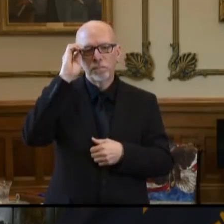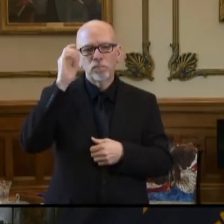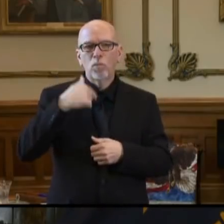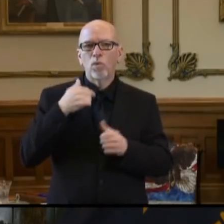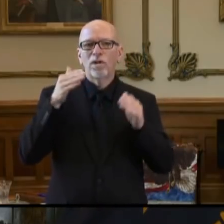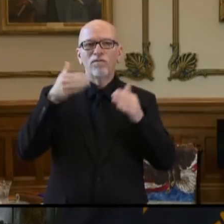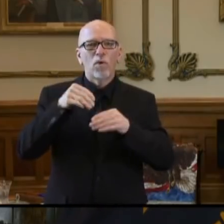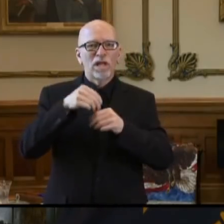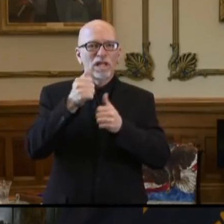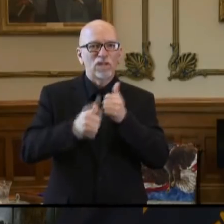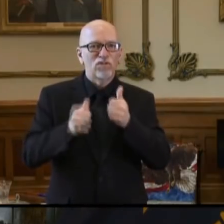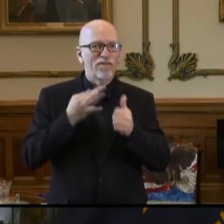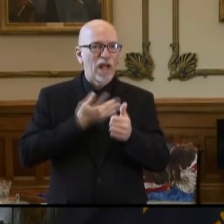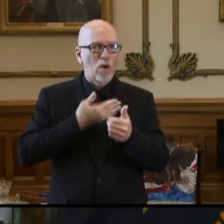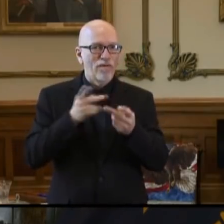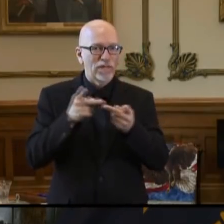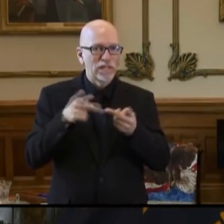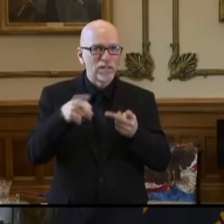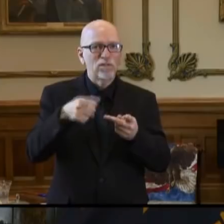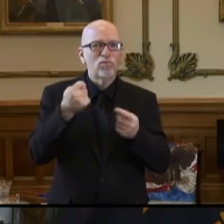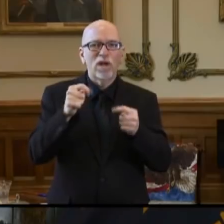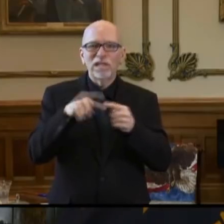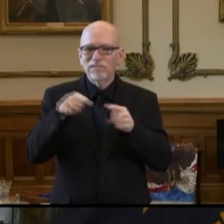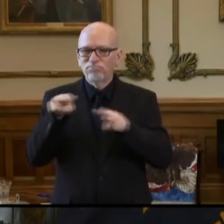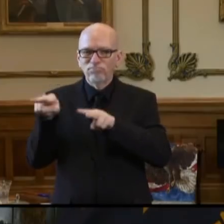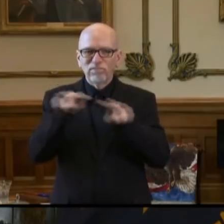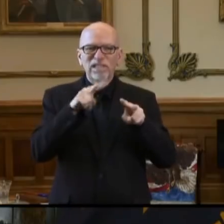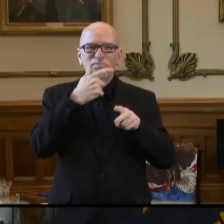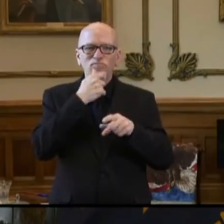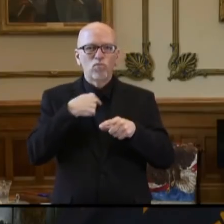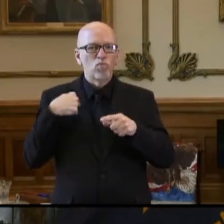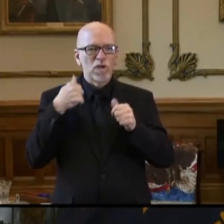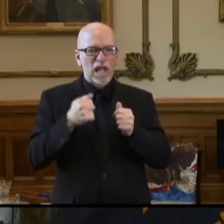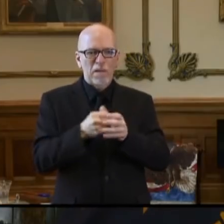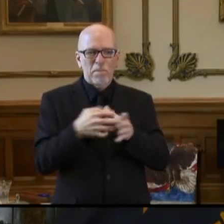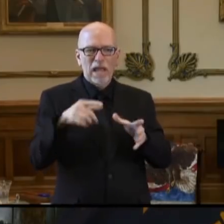TO DOUBLE OUR ICE INTENSIVE CARE SPACE OR ICU SPACE ACROSS OUR SYSTEM. WE'RE FOCUSING THAT